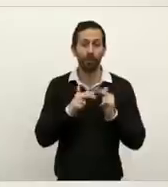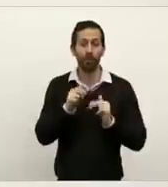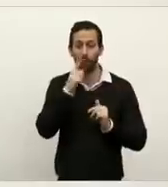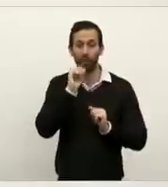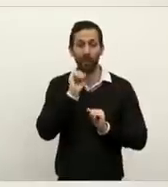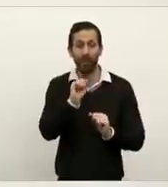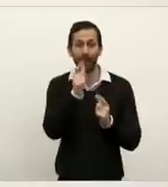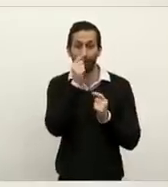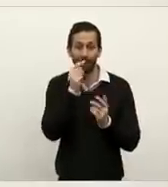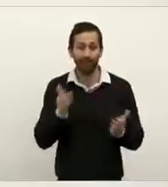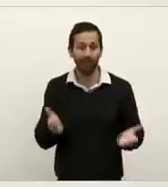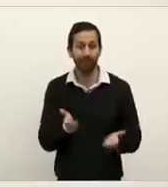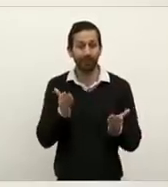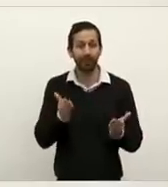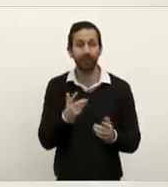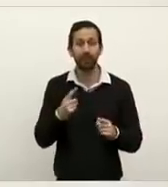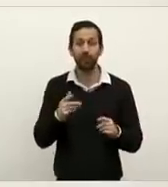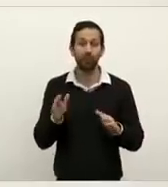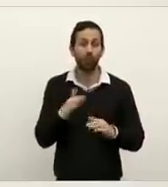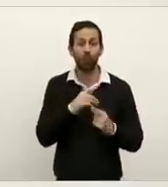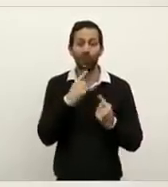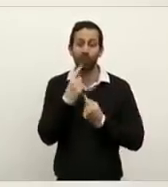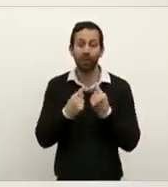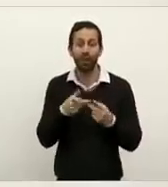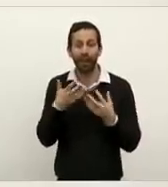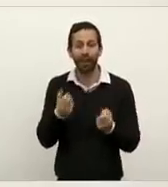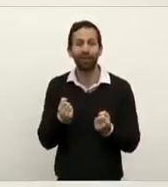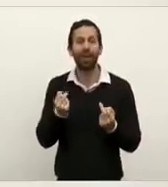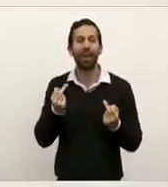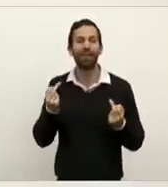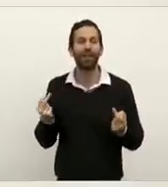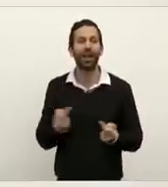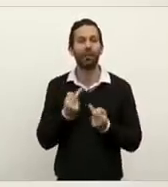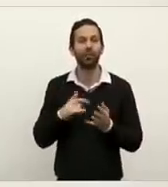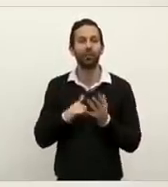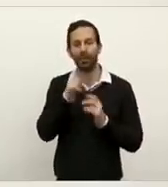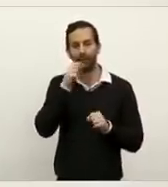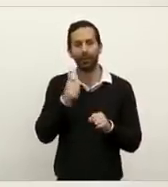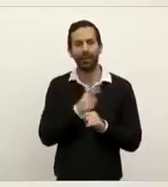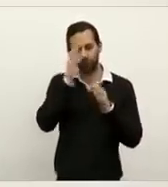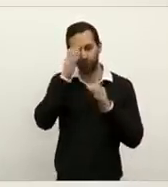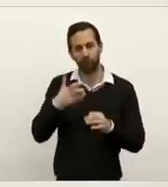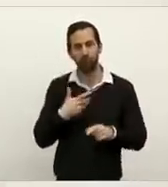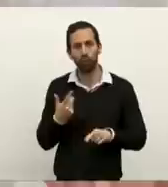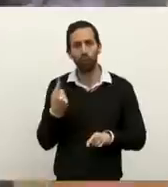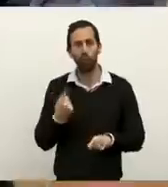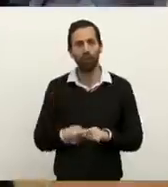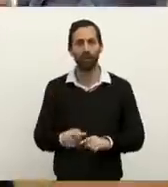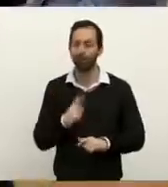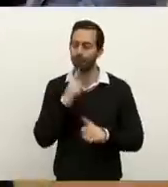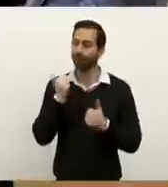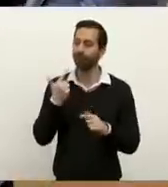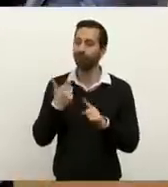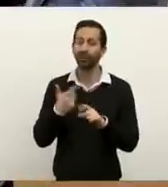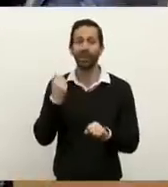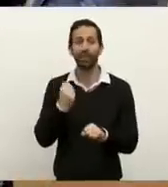and all the material that they have available can make those decisions quicker. Terrific KG, that's very reassuring.